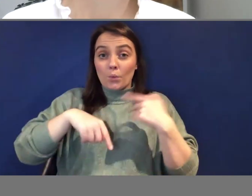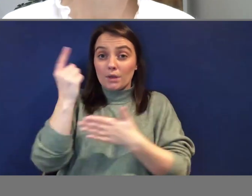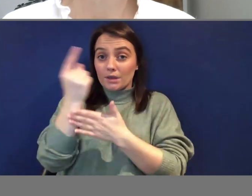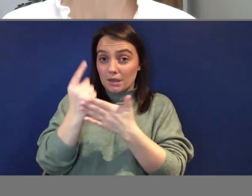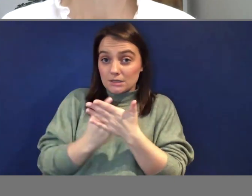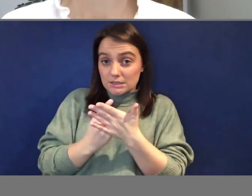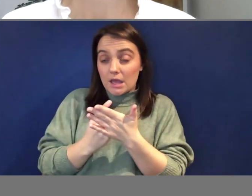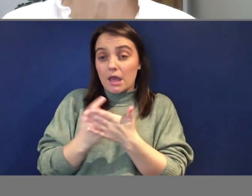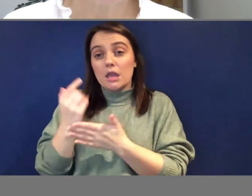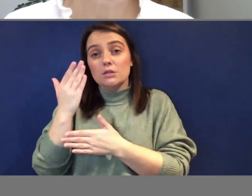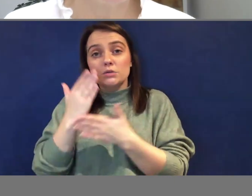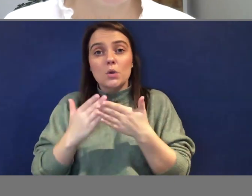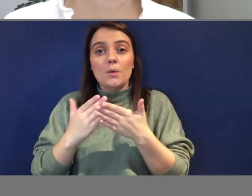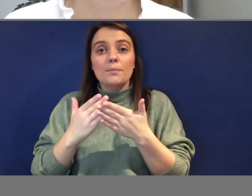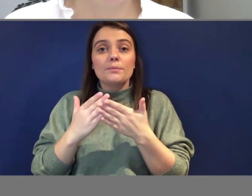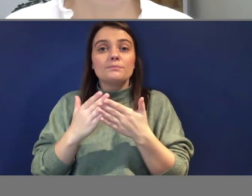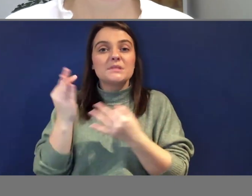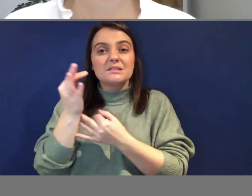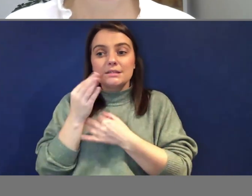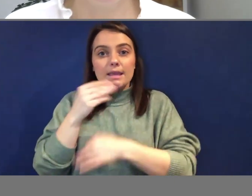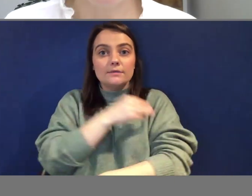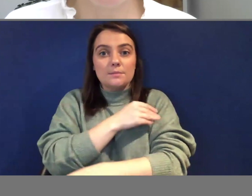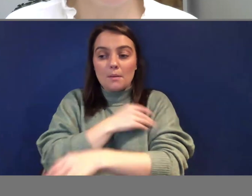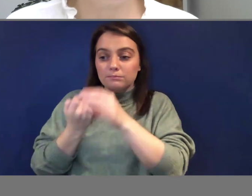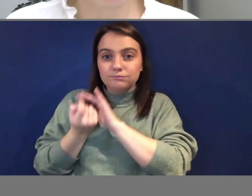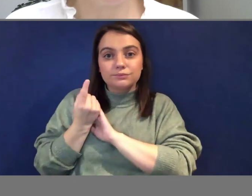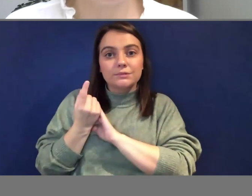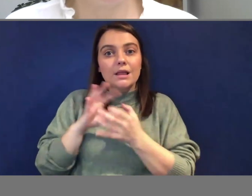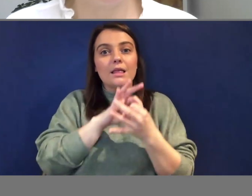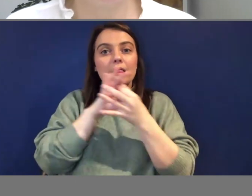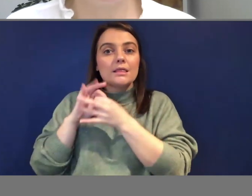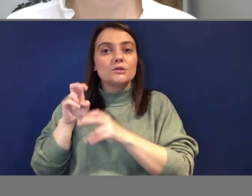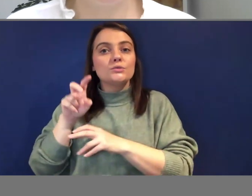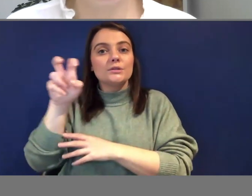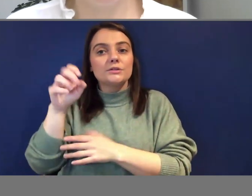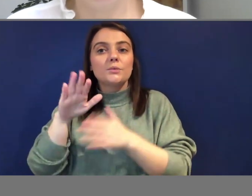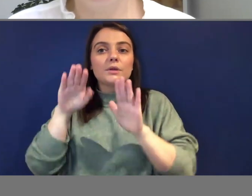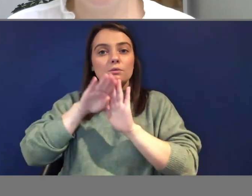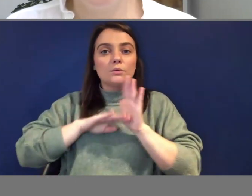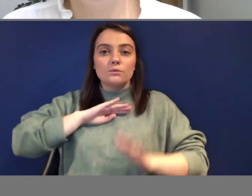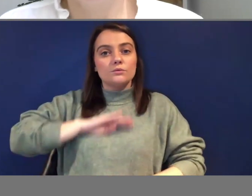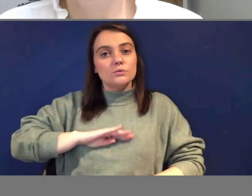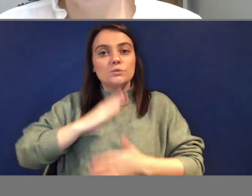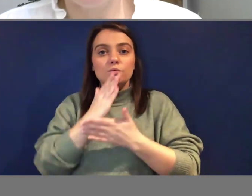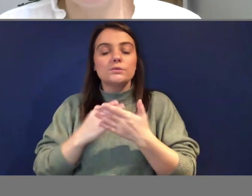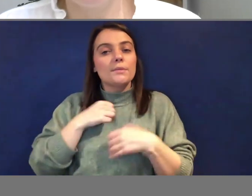of the safety issues on stairs then we can start alleviating some of the some of the suffering and